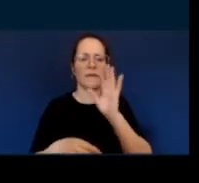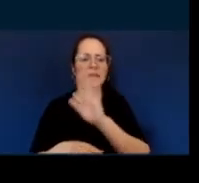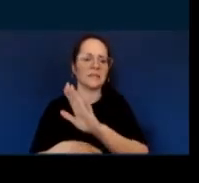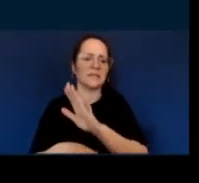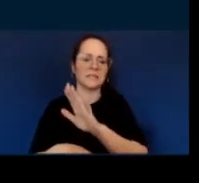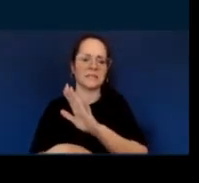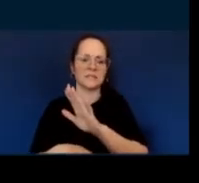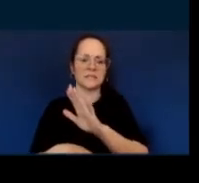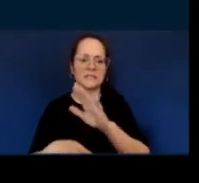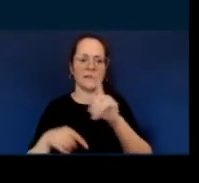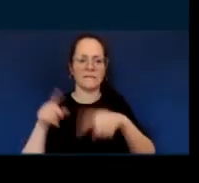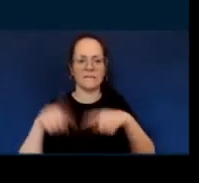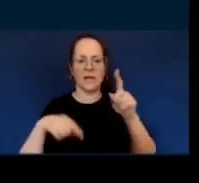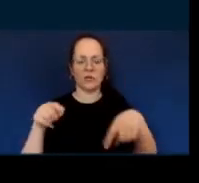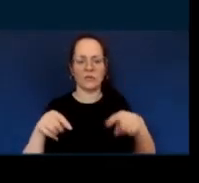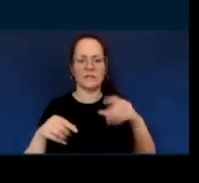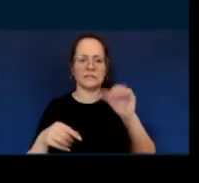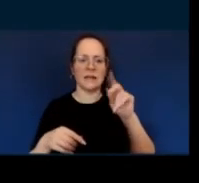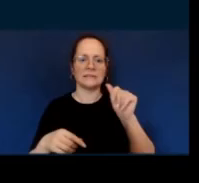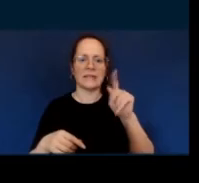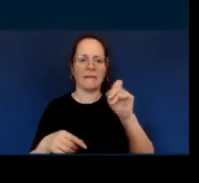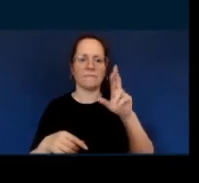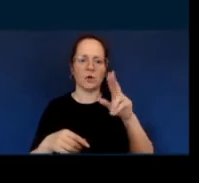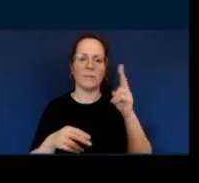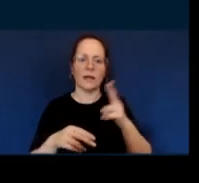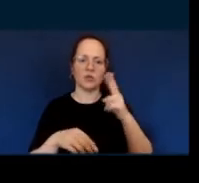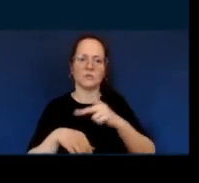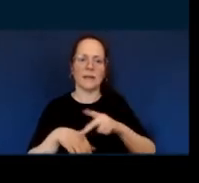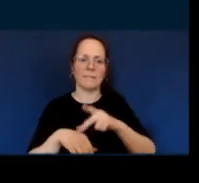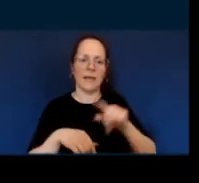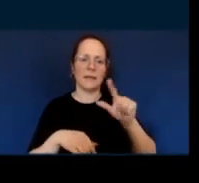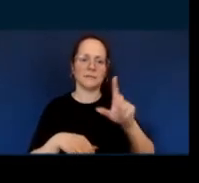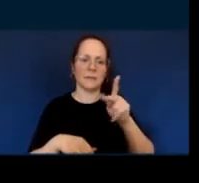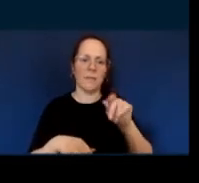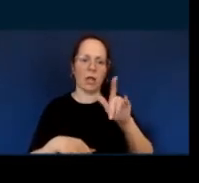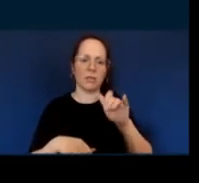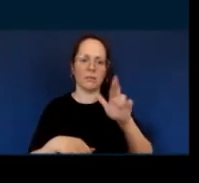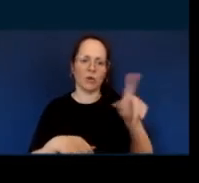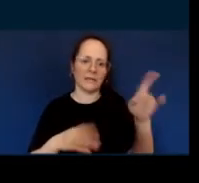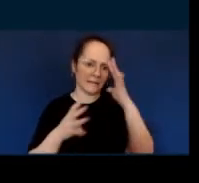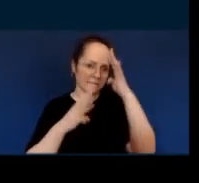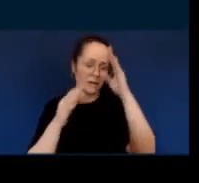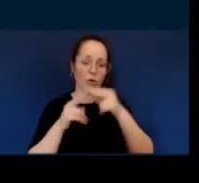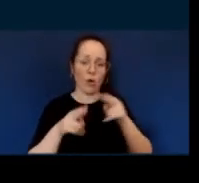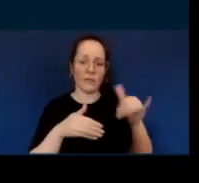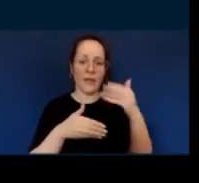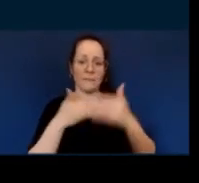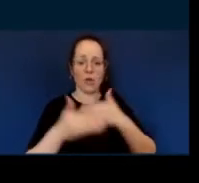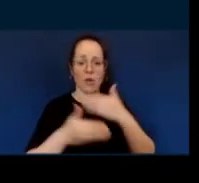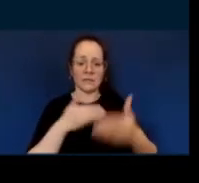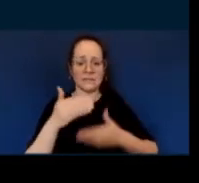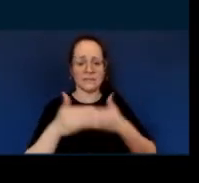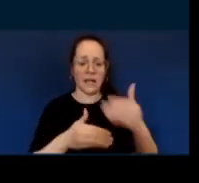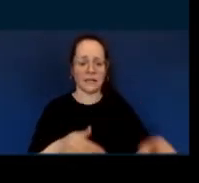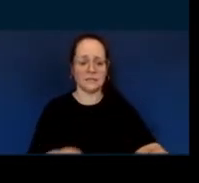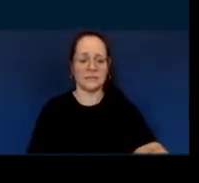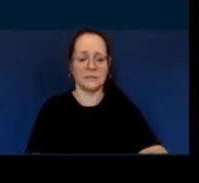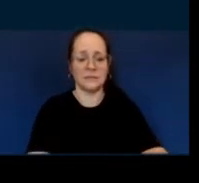CADAVERS BY A PLASTIC POLYMER HE INVENTED. HE CALLED THE PROCESS OF PUTTING THE PROCESS POLYMER FORCED IMPREGNATION.